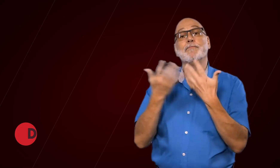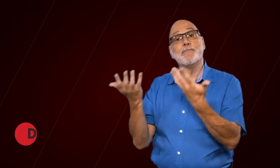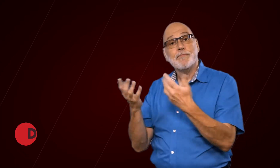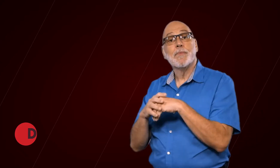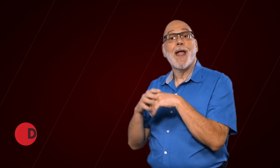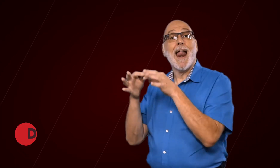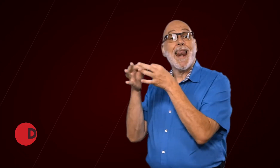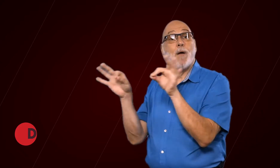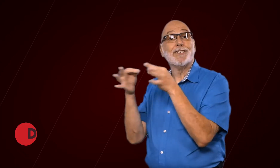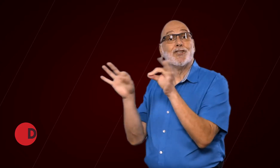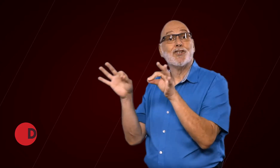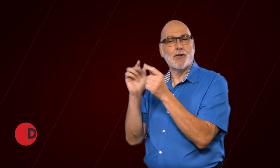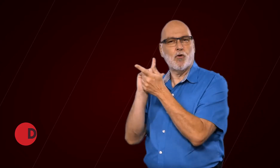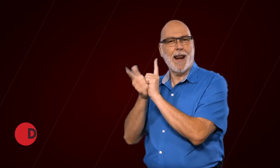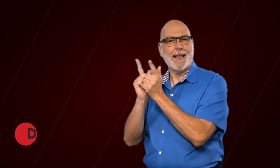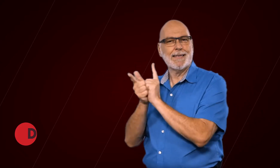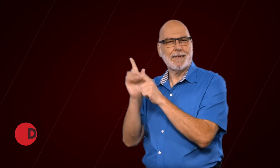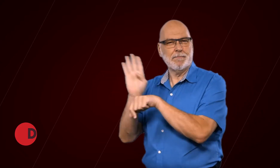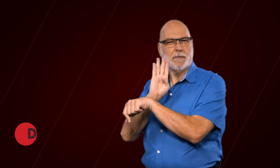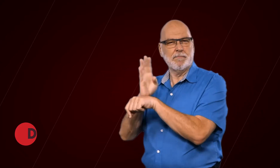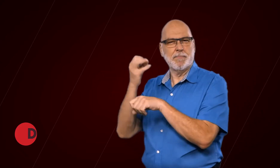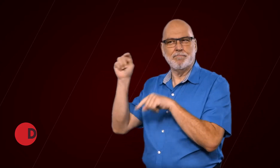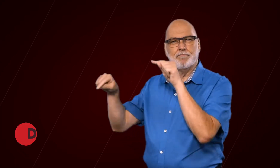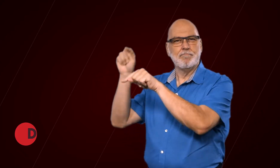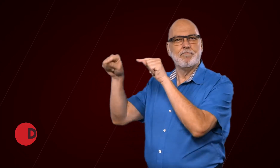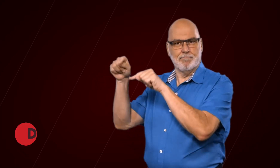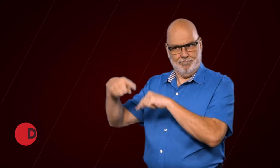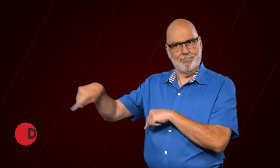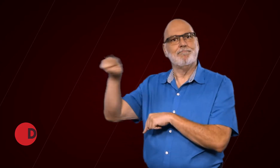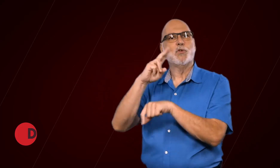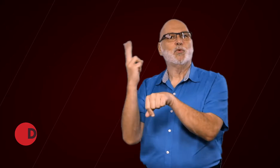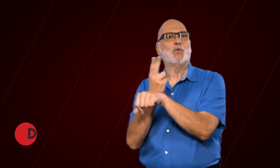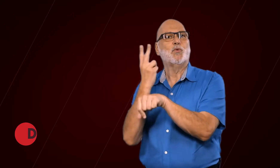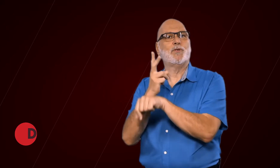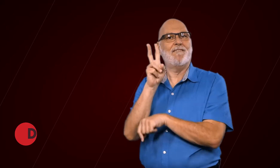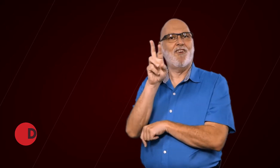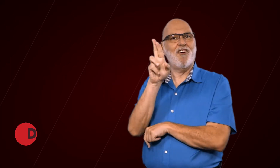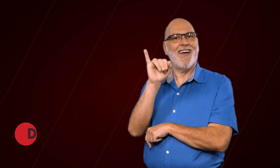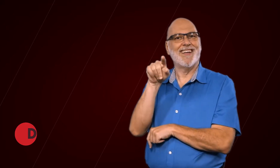and language translation businesses are offering VRI